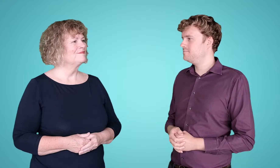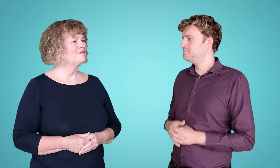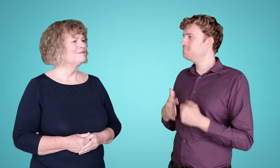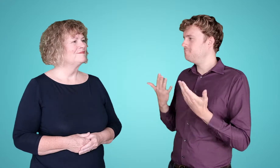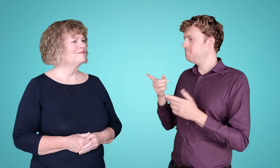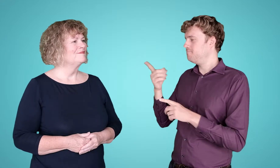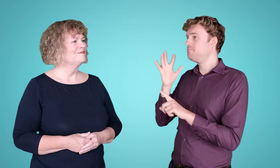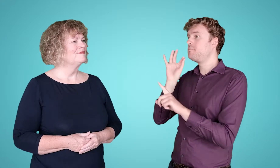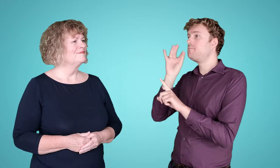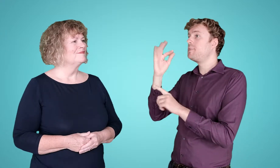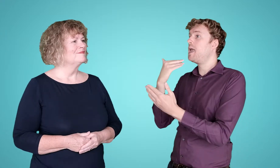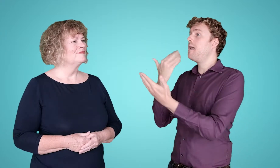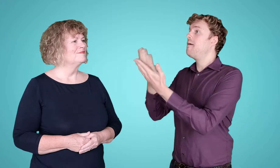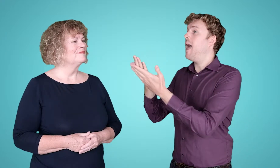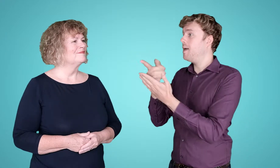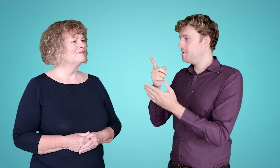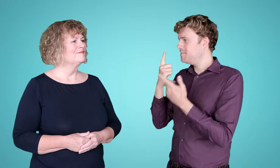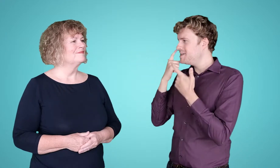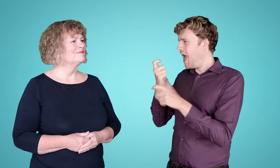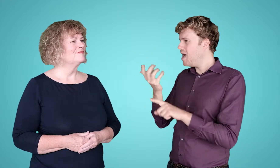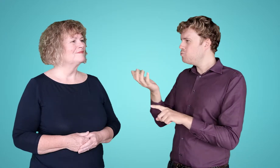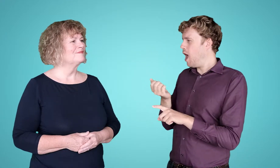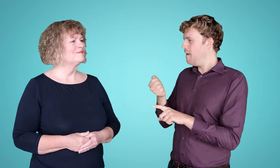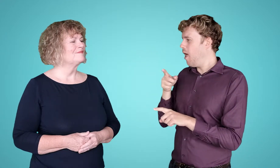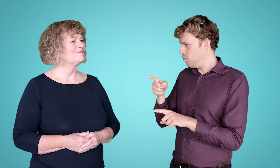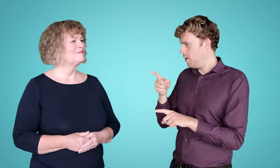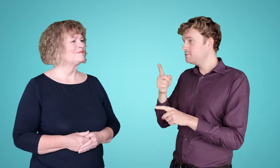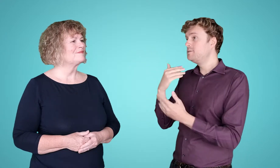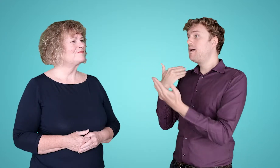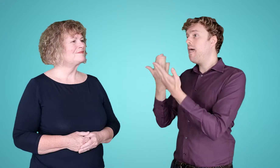Can you tell me what information a person needs to have with them